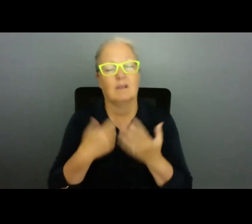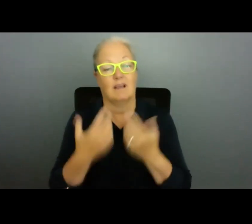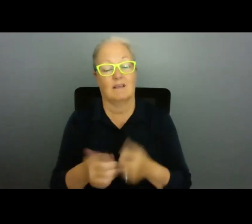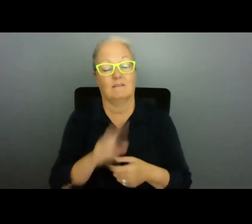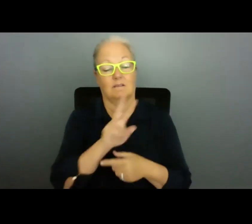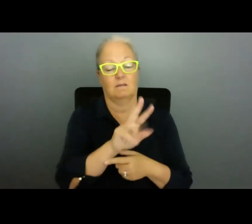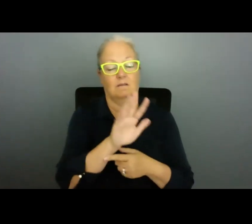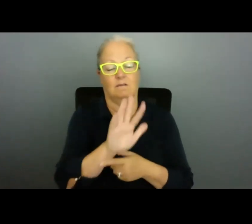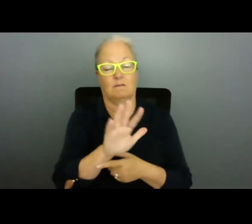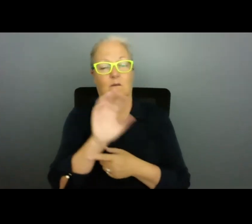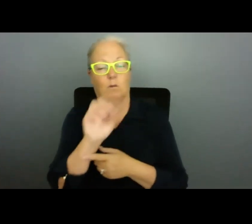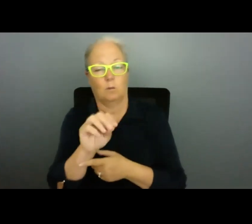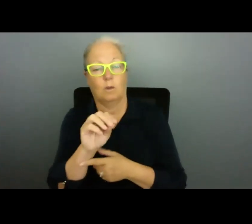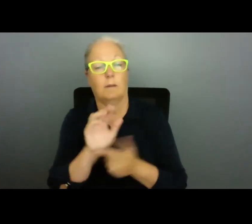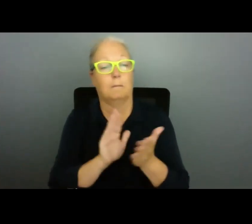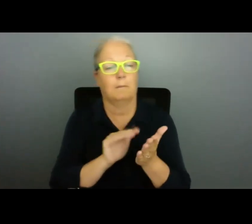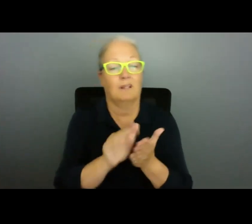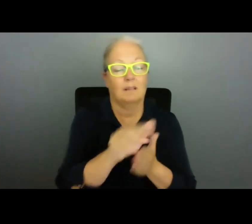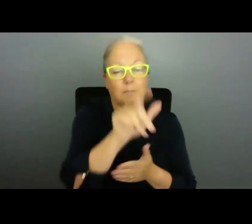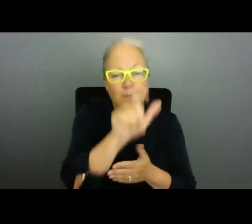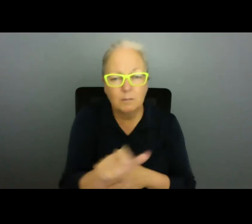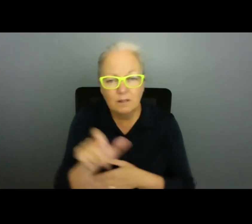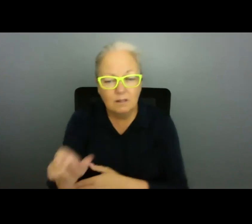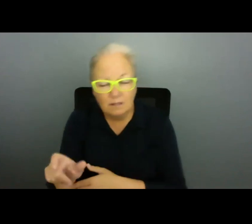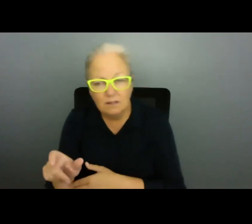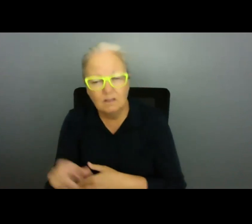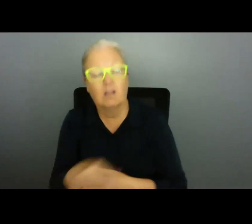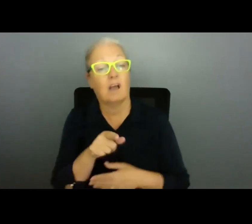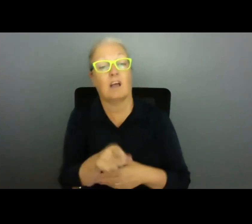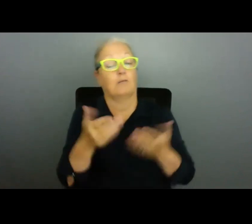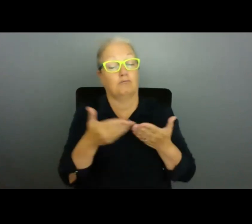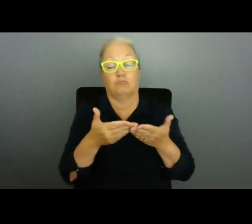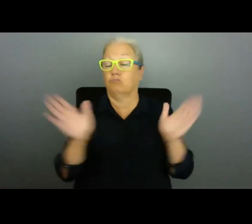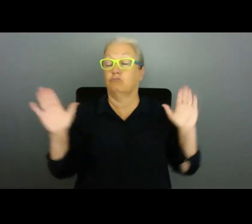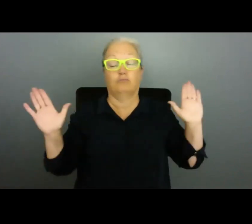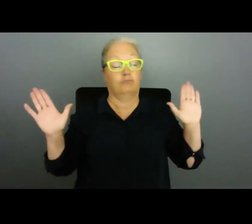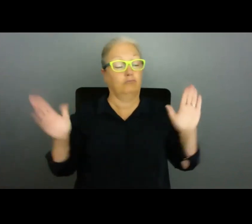launched recently this initiative is open for everybody and it will engage not only